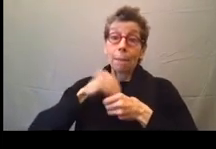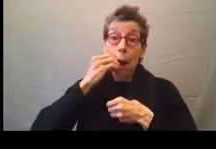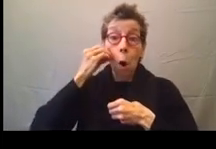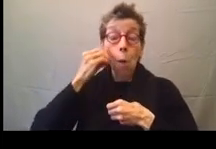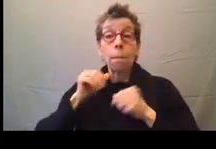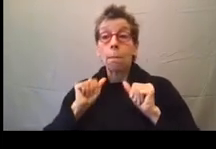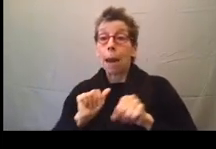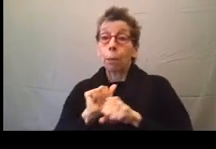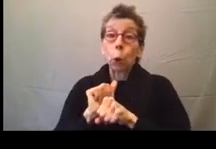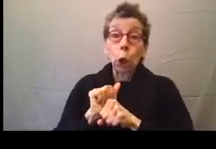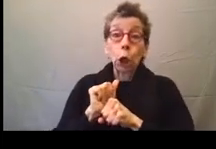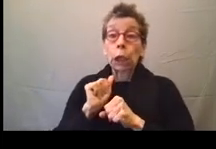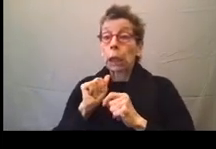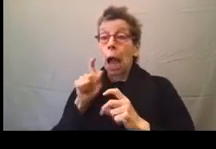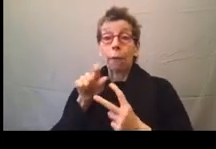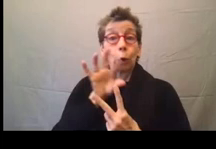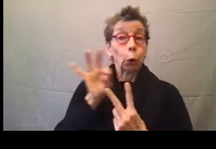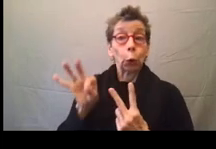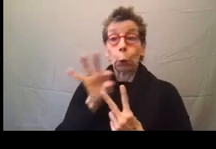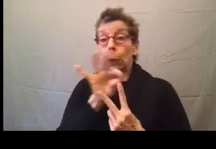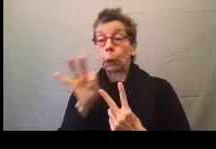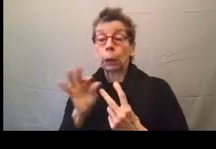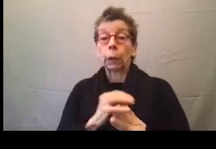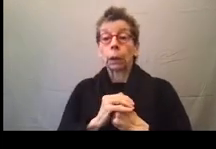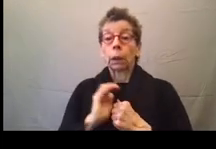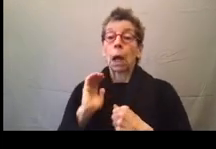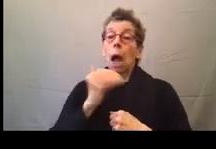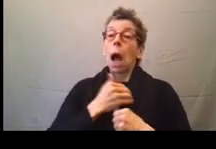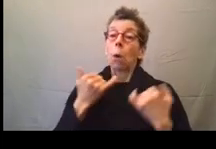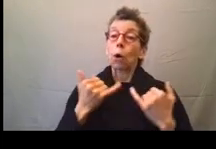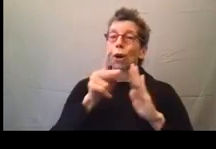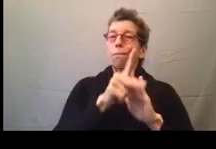of the nature of our current policy scheme, many people with disabilities are forced out